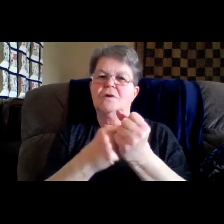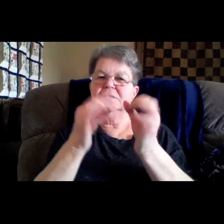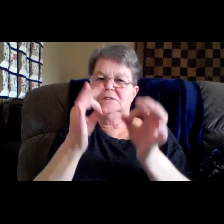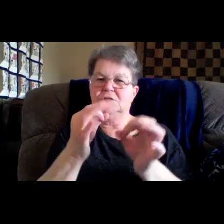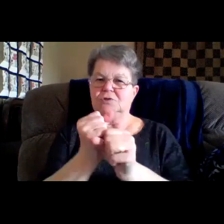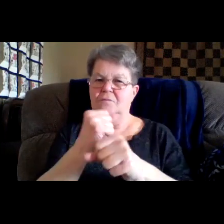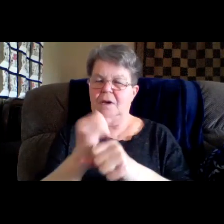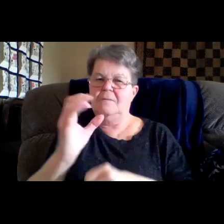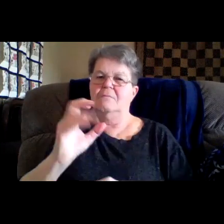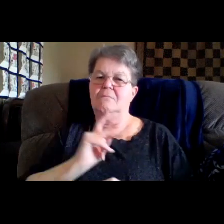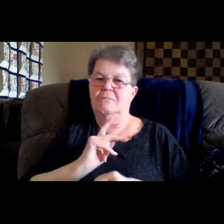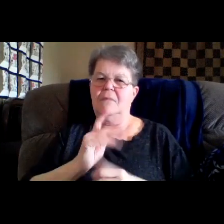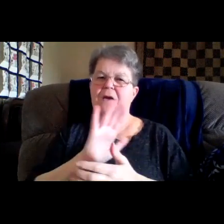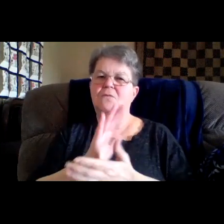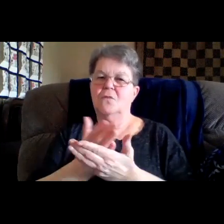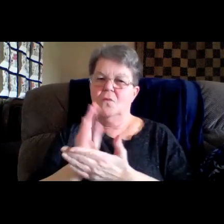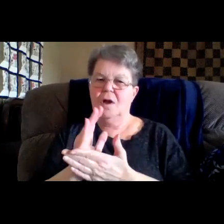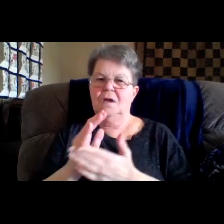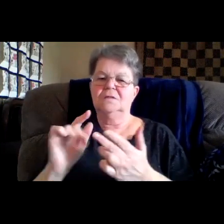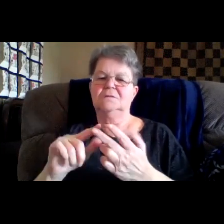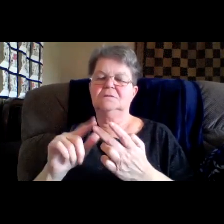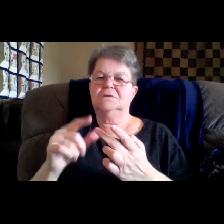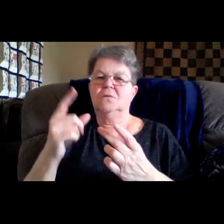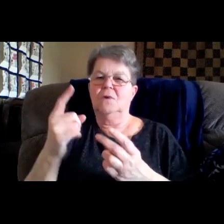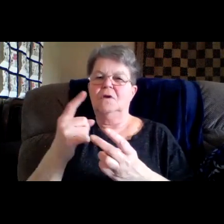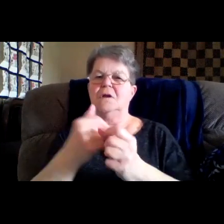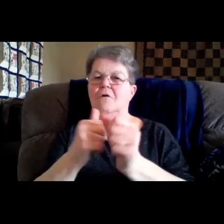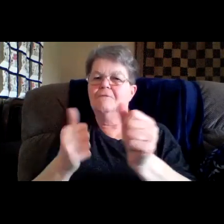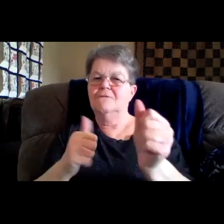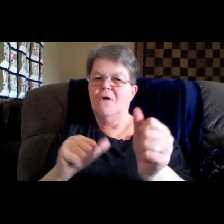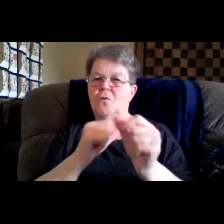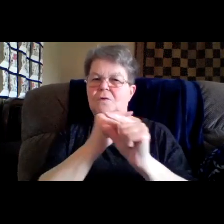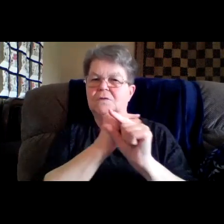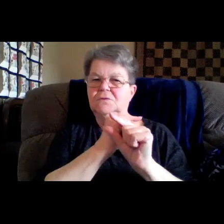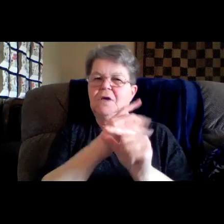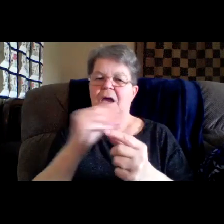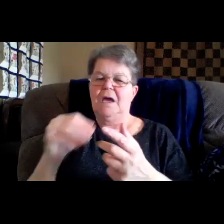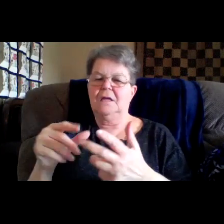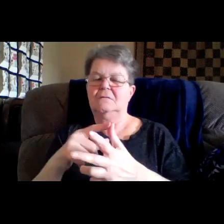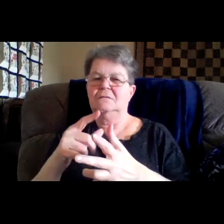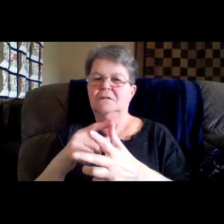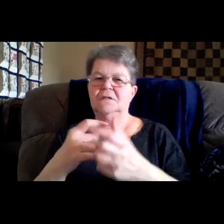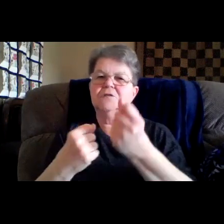A person has used supported decision-making to avoid guardianship, and then the supporter of a person who used to be in guardianship.